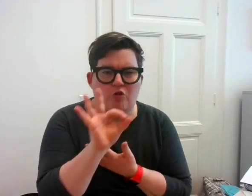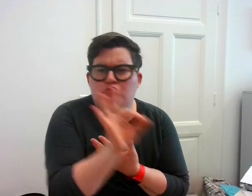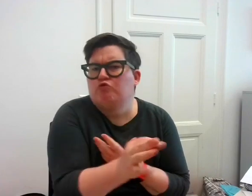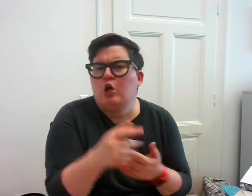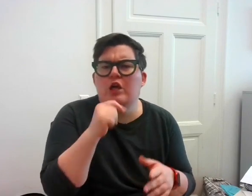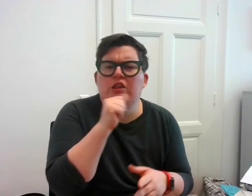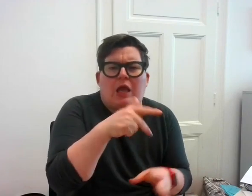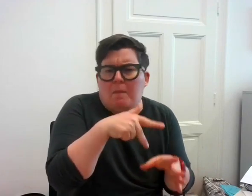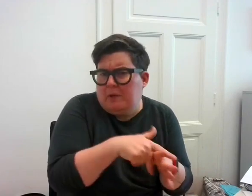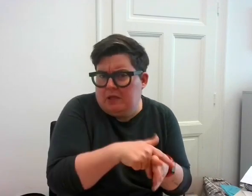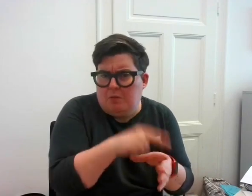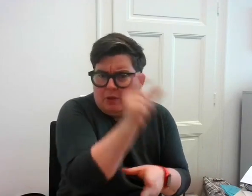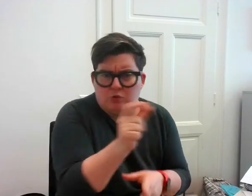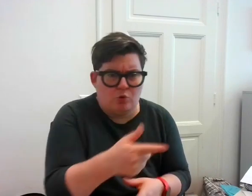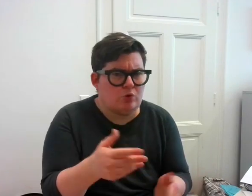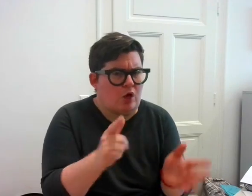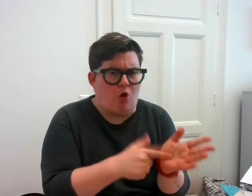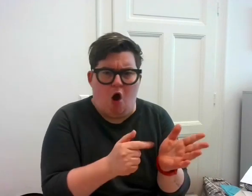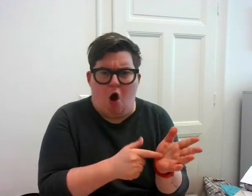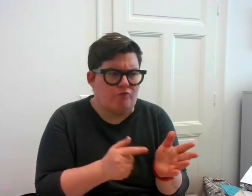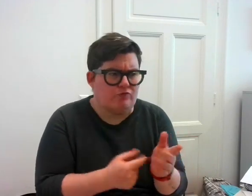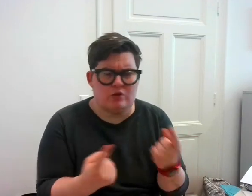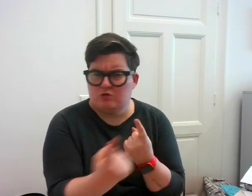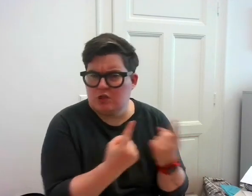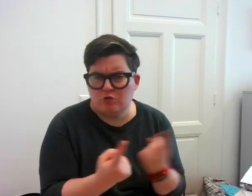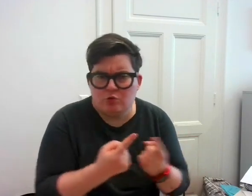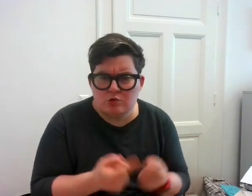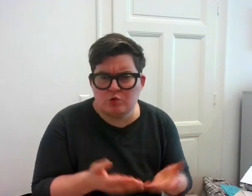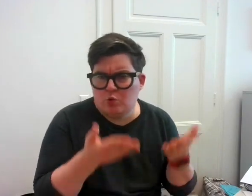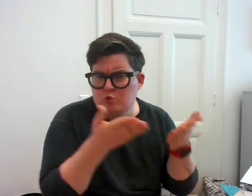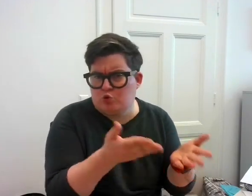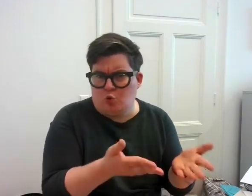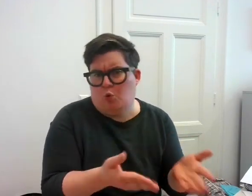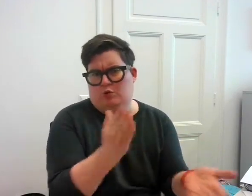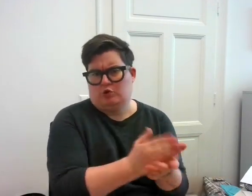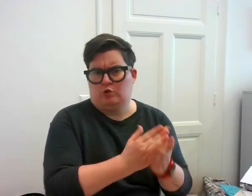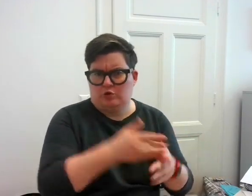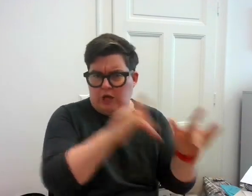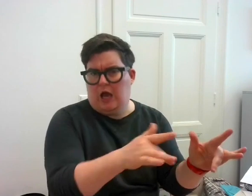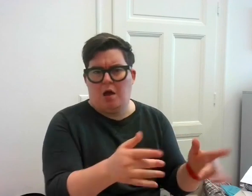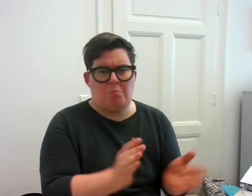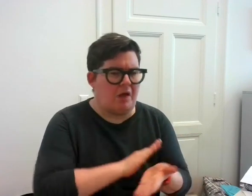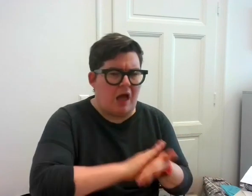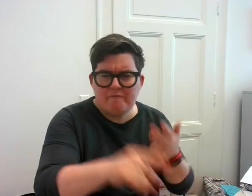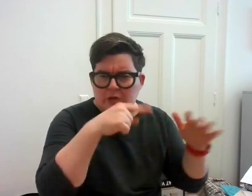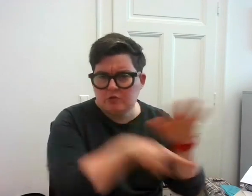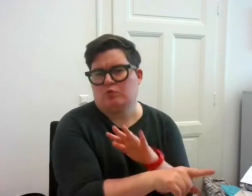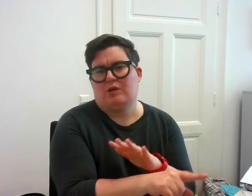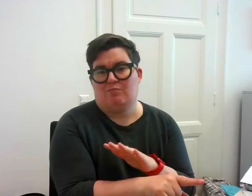For non-disabled people they just comprise ordinary situations they are easily afforded access to.